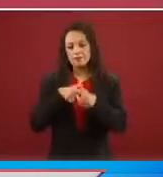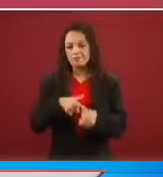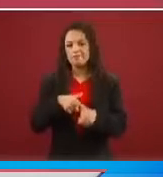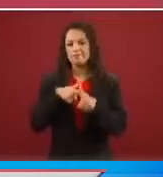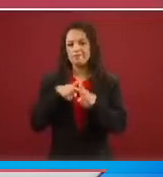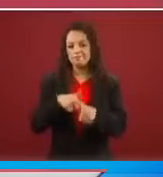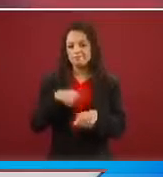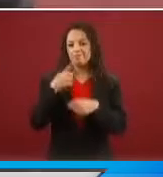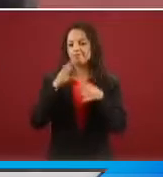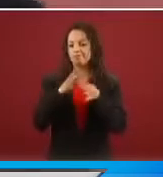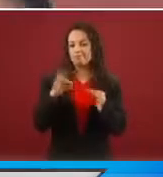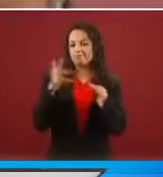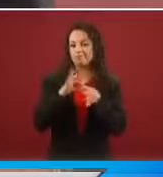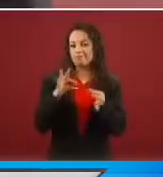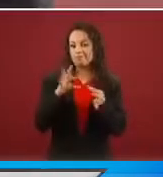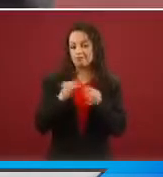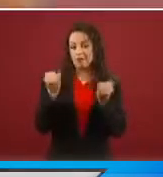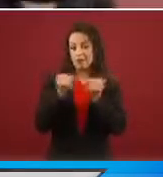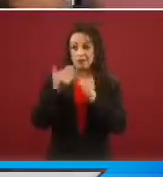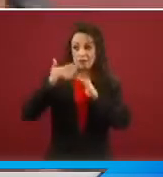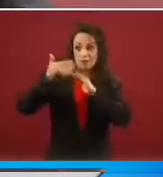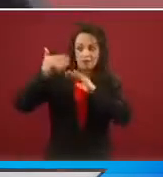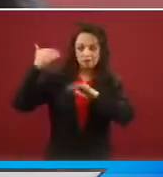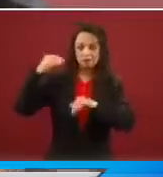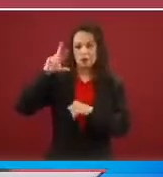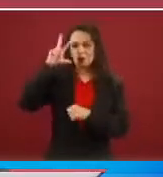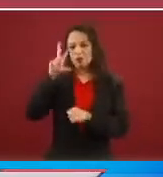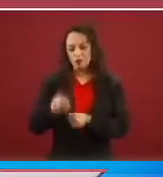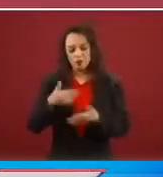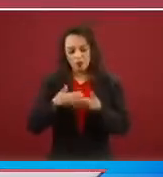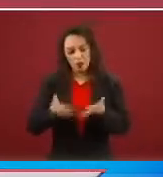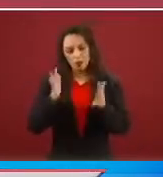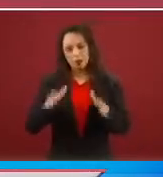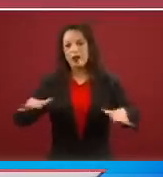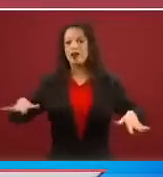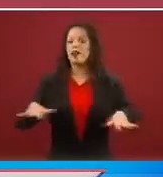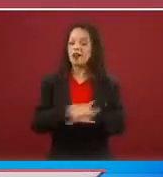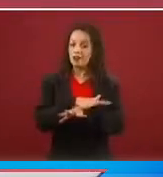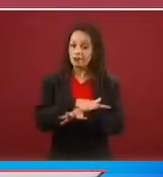or open files to approach the Government and the General Prosecutor of the Republic